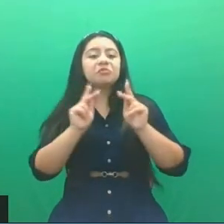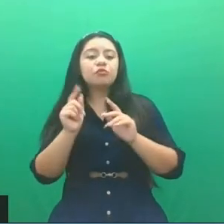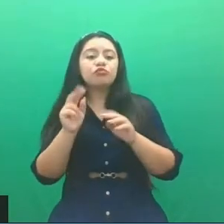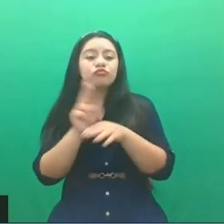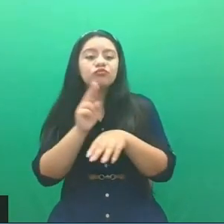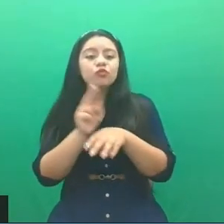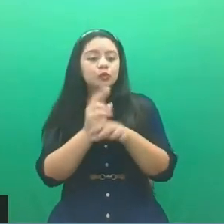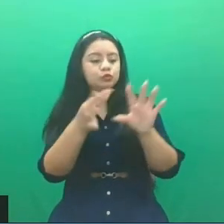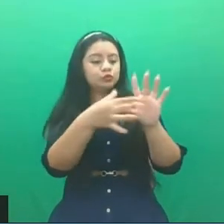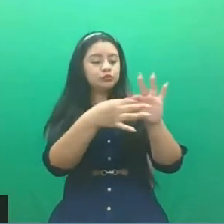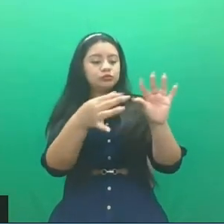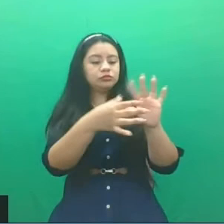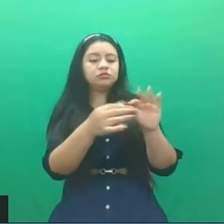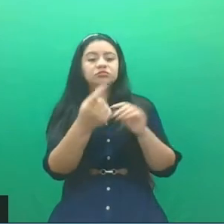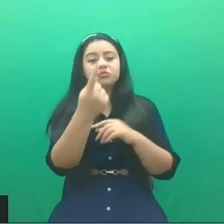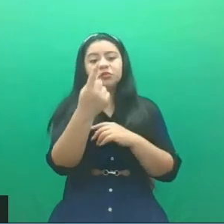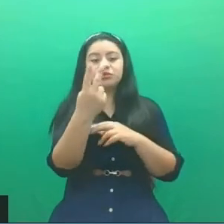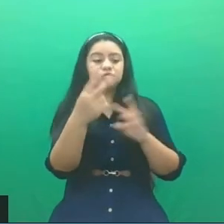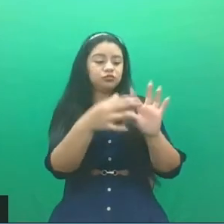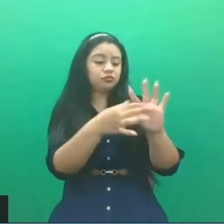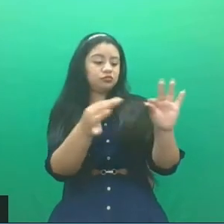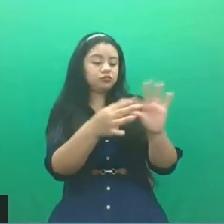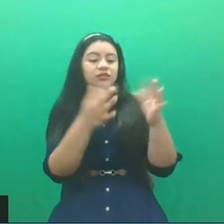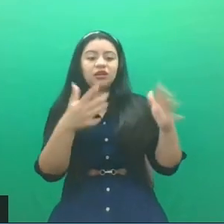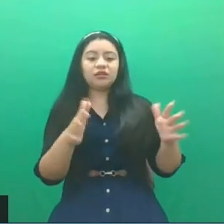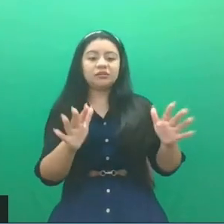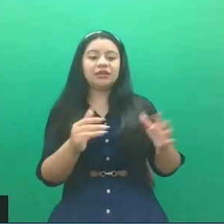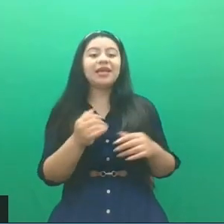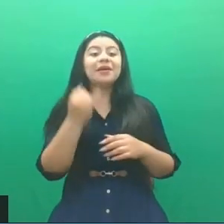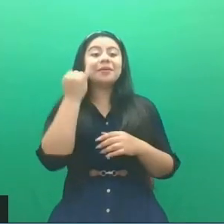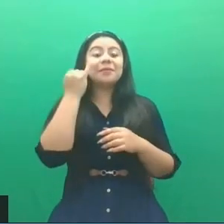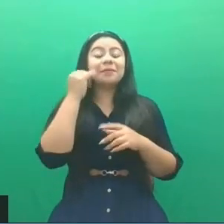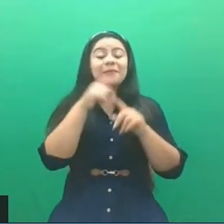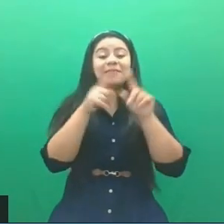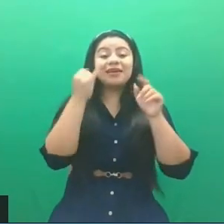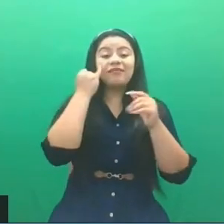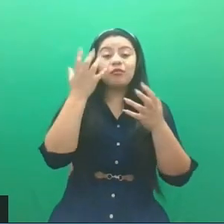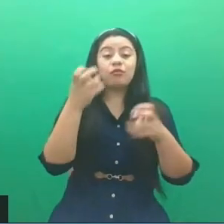short right, really short. And then for longer descriptions, it really varies institution for